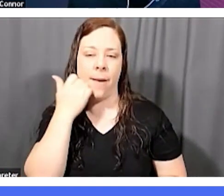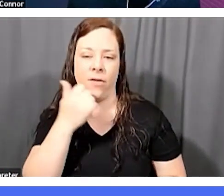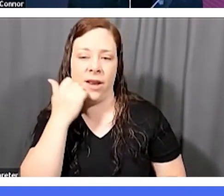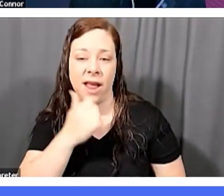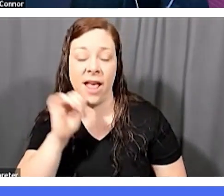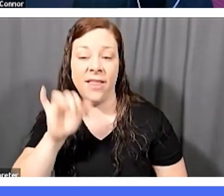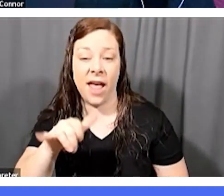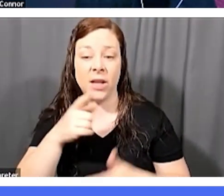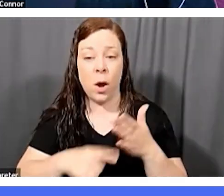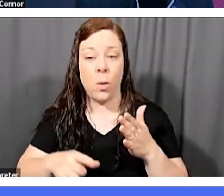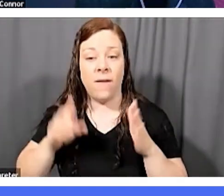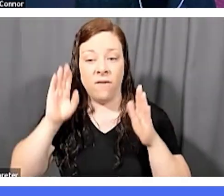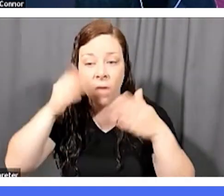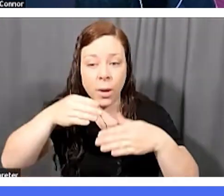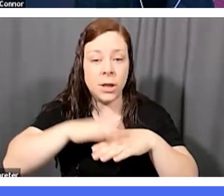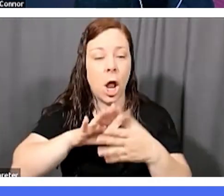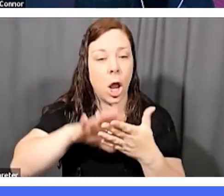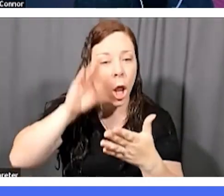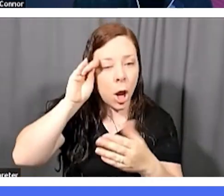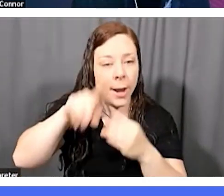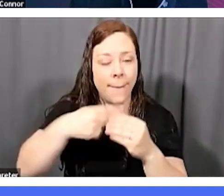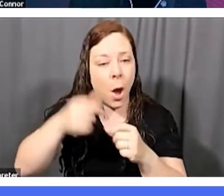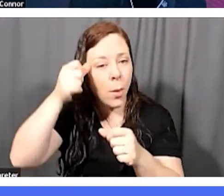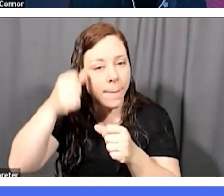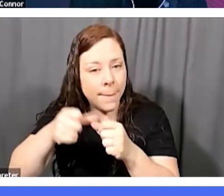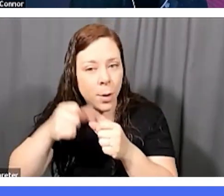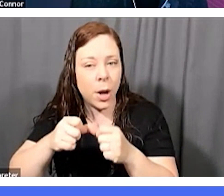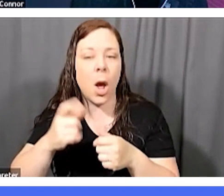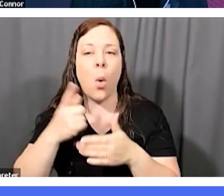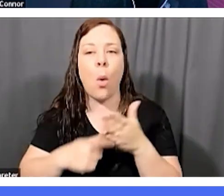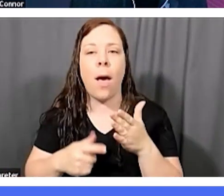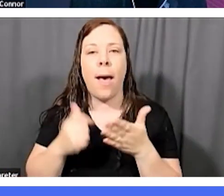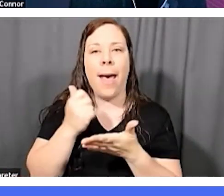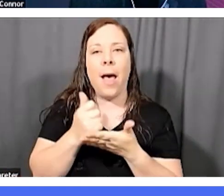on learning about and remembering. And that's ultimately what's gonna motivate us to do that learning.